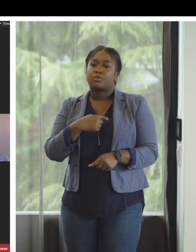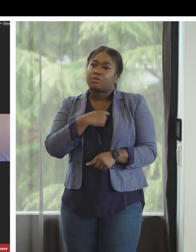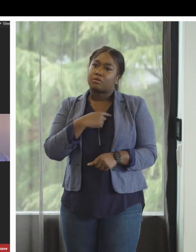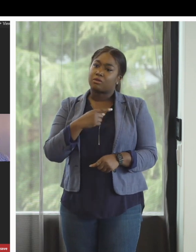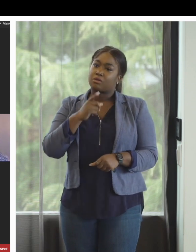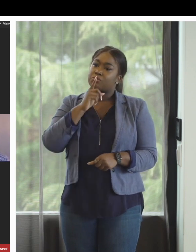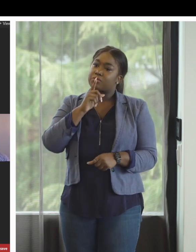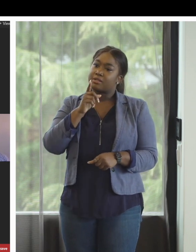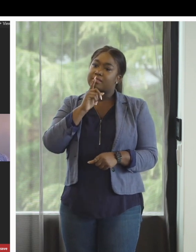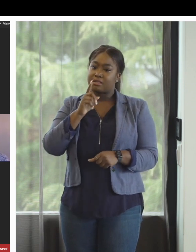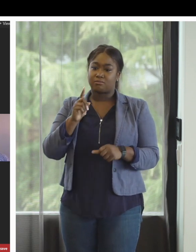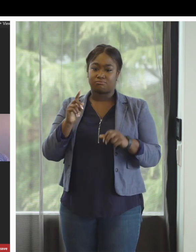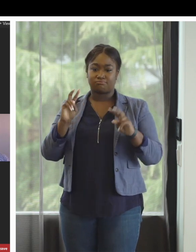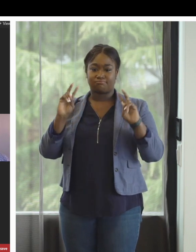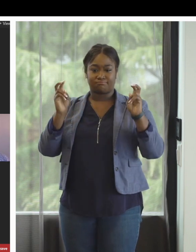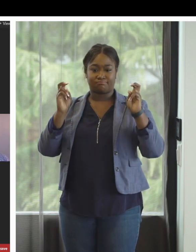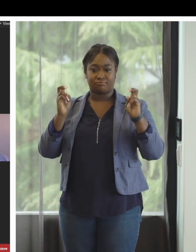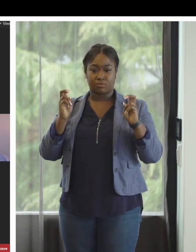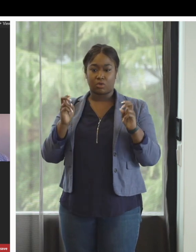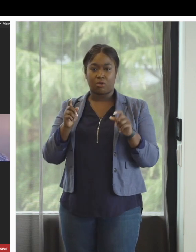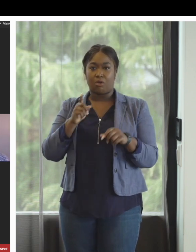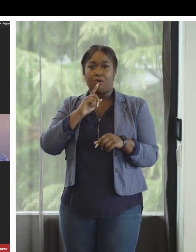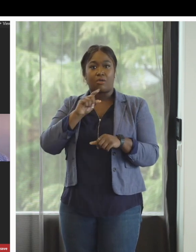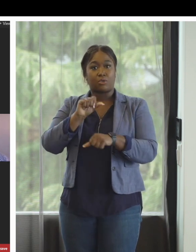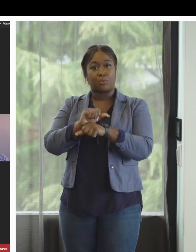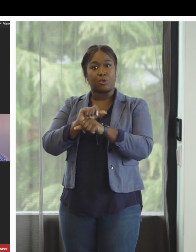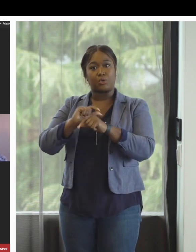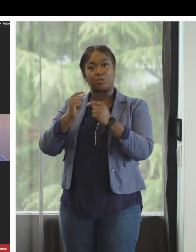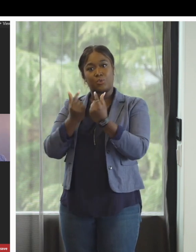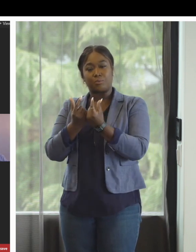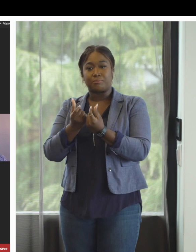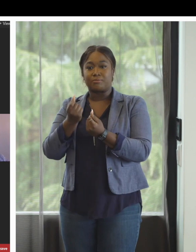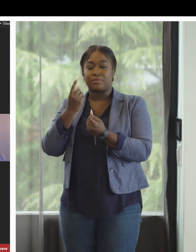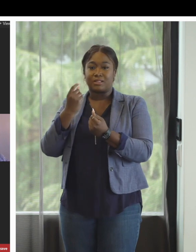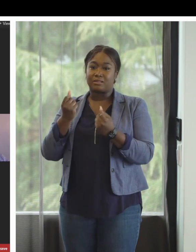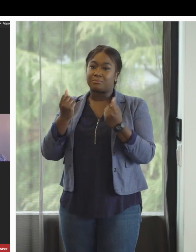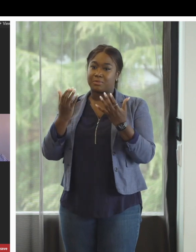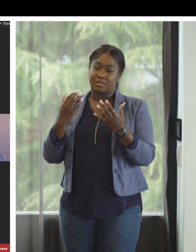working group and voluntary contributions made that makes